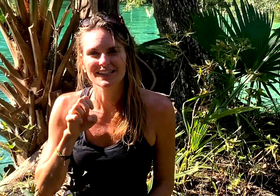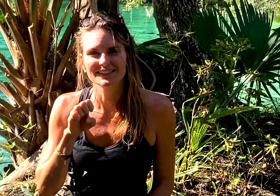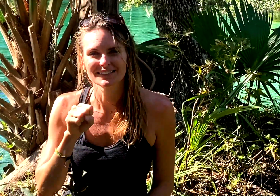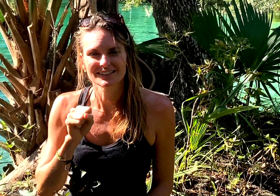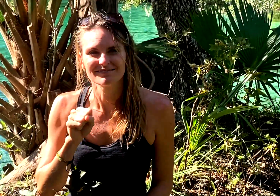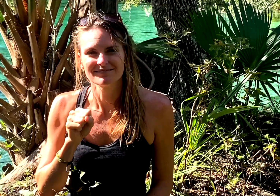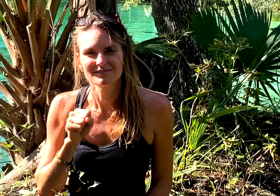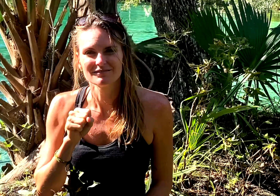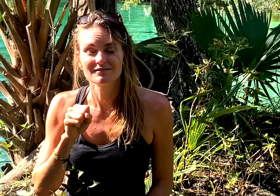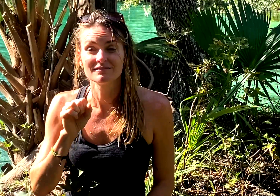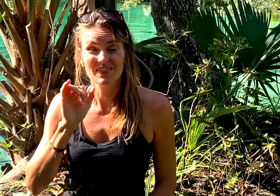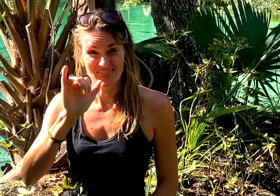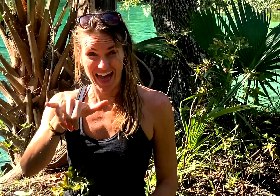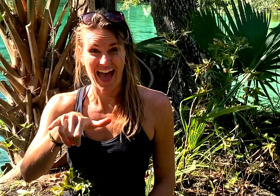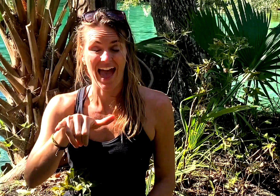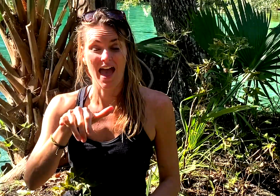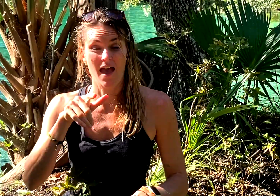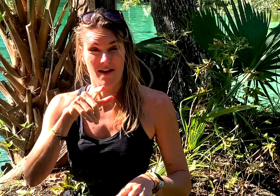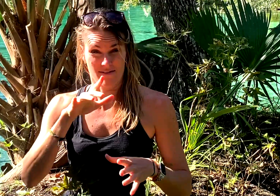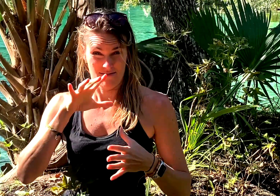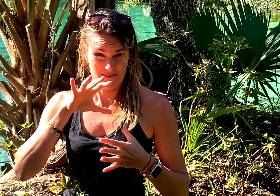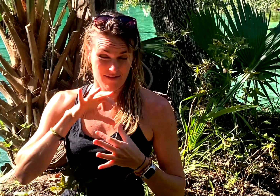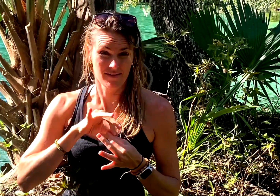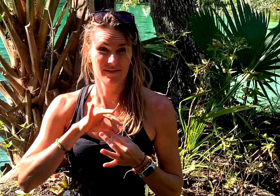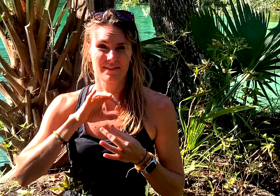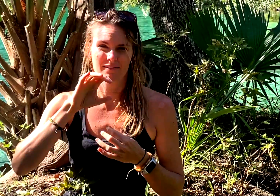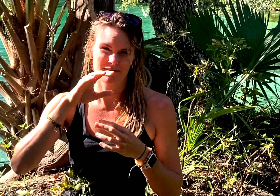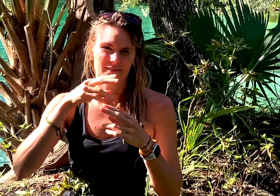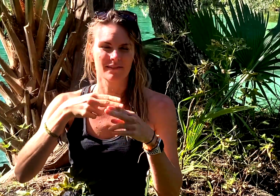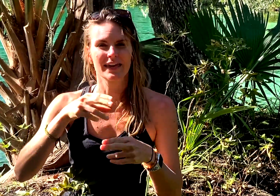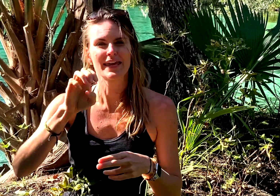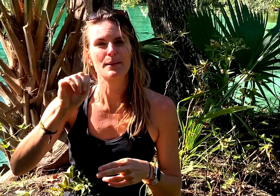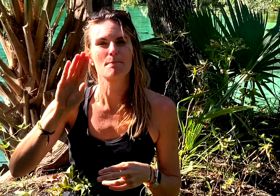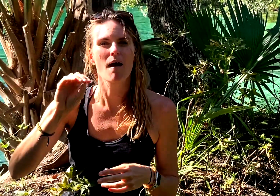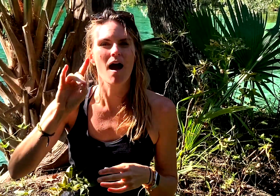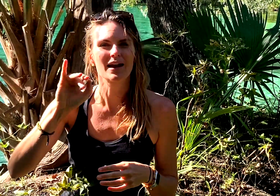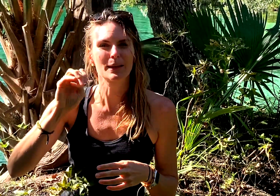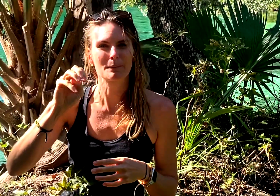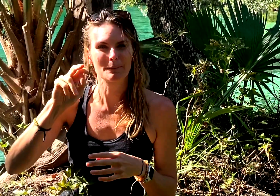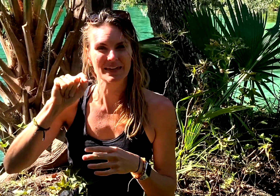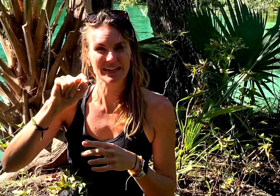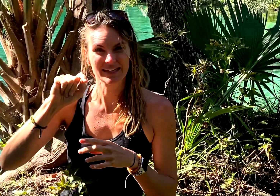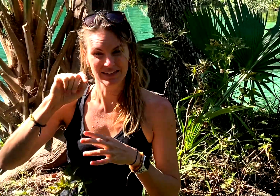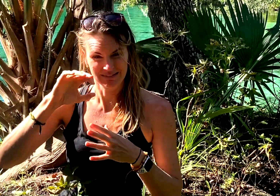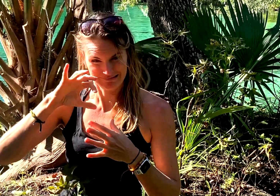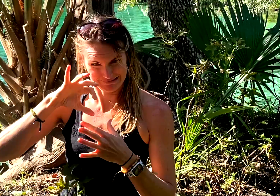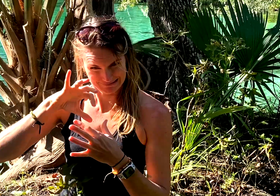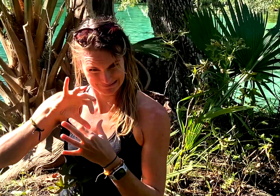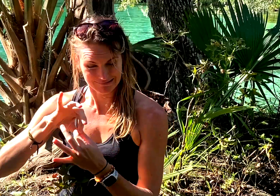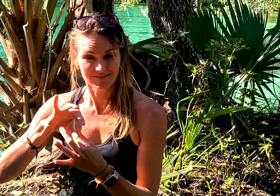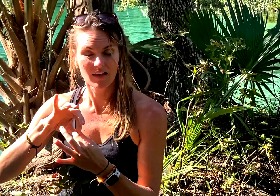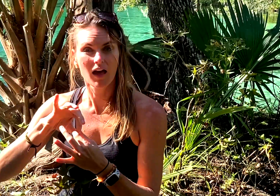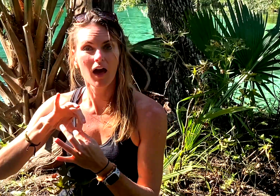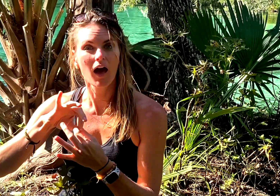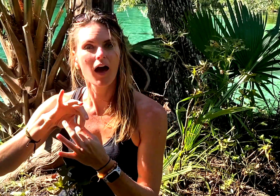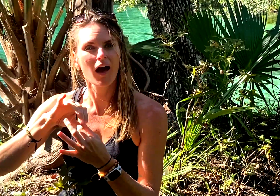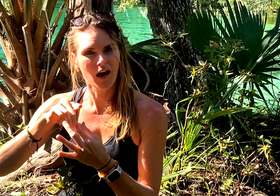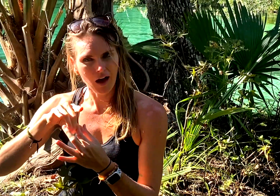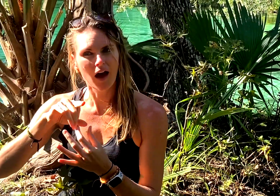When that connection happens, what we call “embodiment”, the forest is able to assume